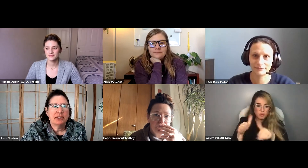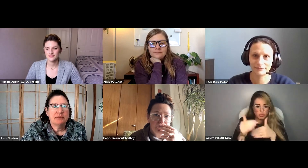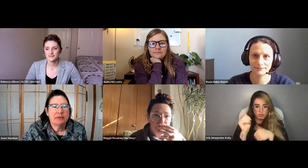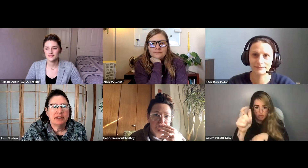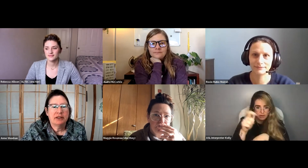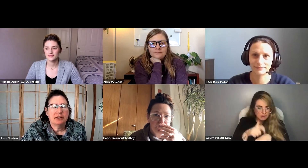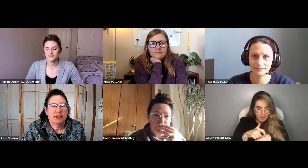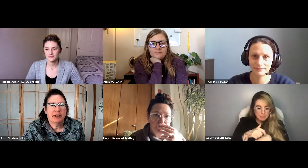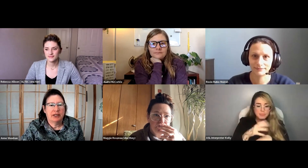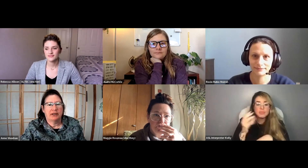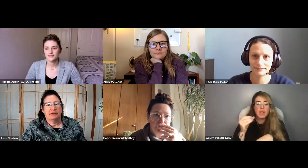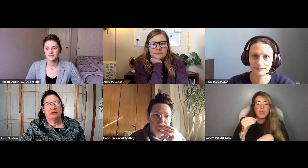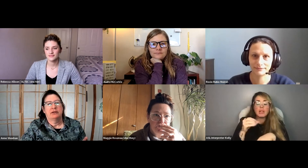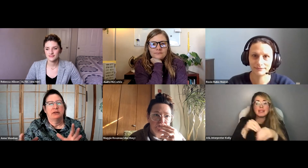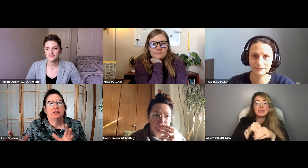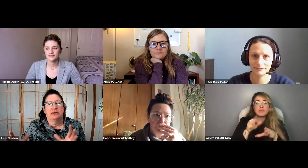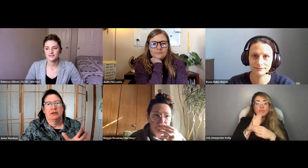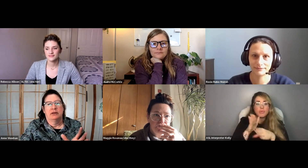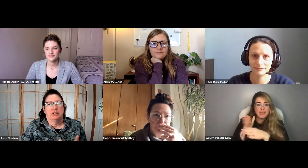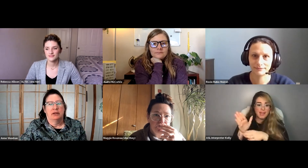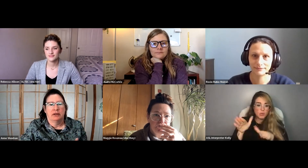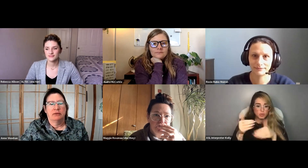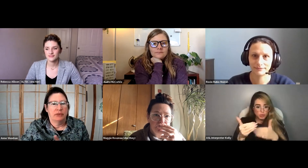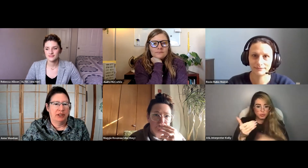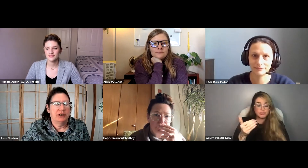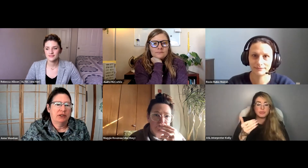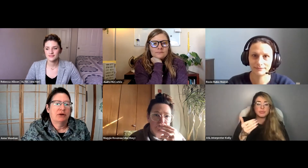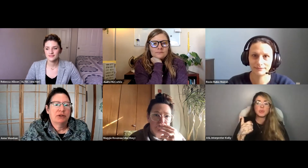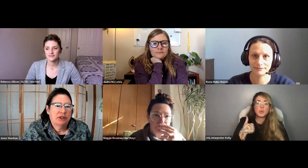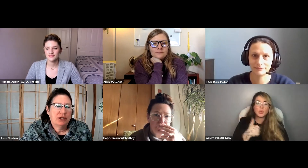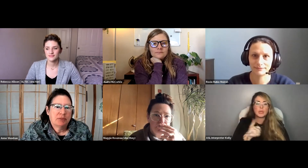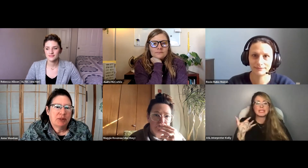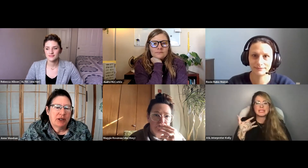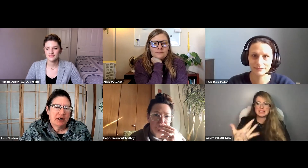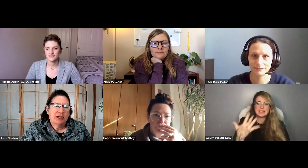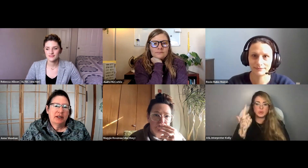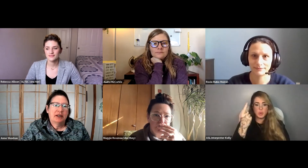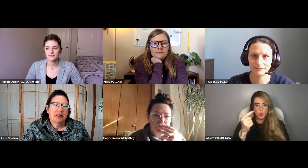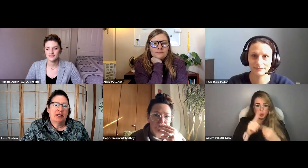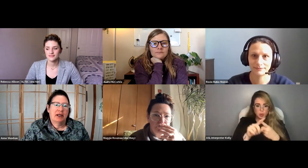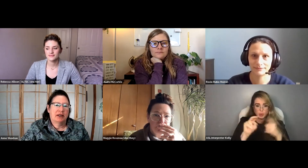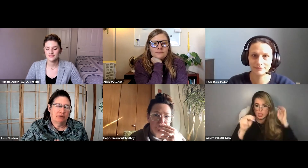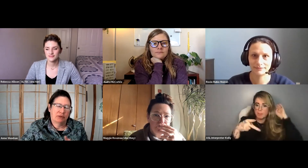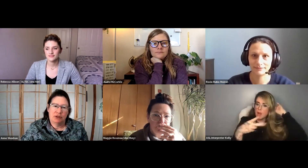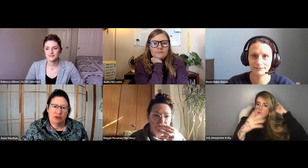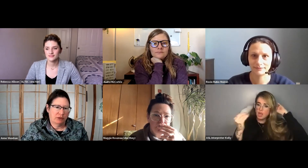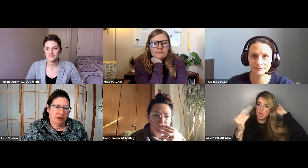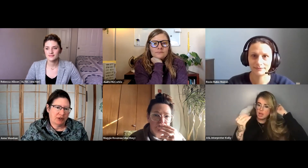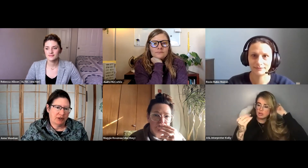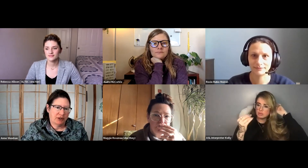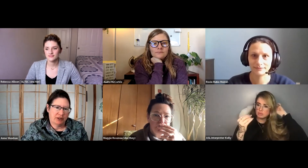and in the breakout we go to the Nearpod and with, you're with a partner